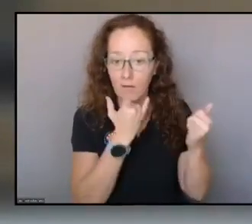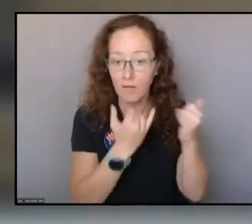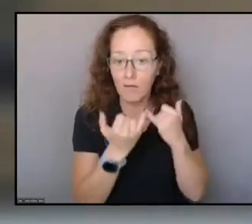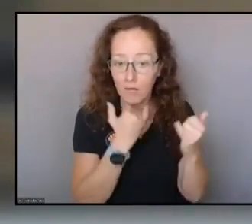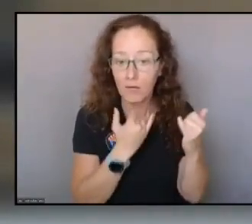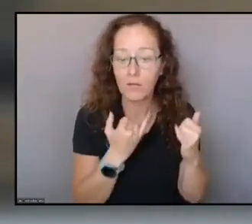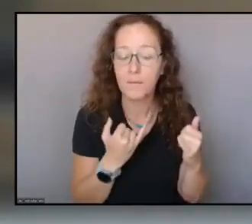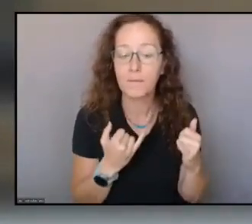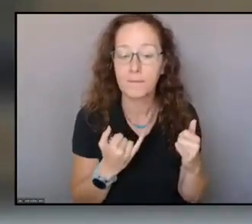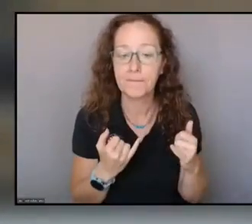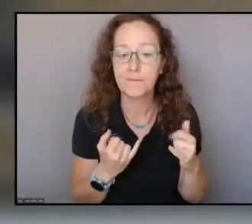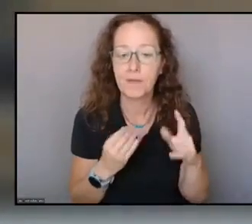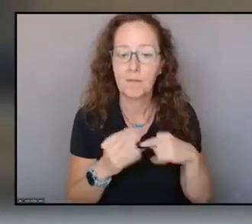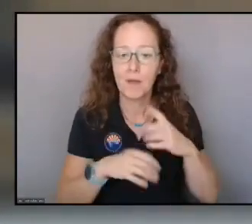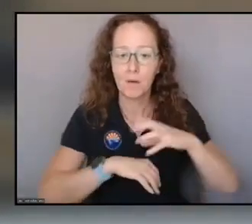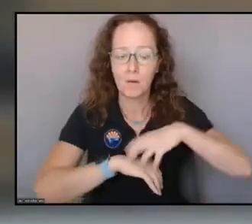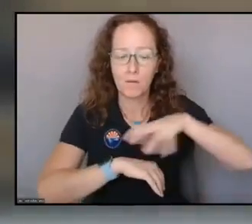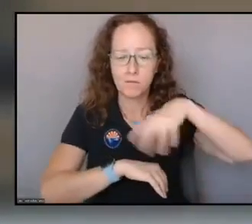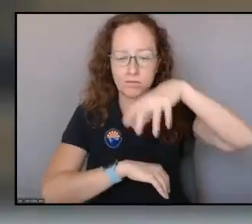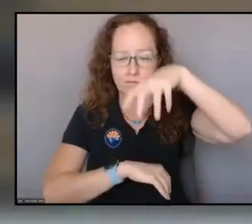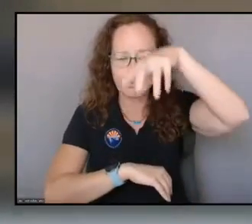WE DID GET SOME CALLS ONS THE MOEK PLUME FROM THE FIRE